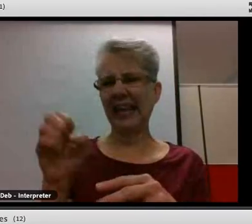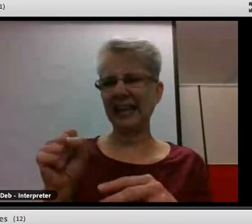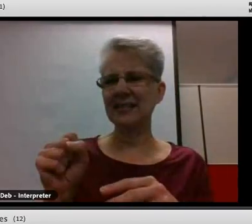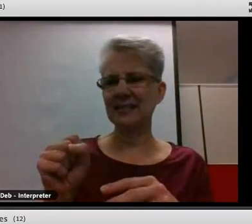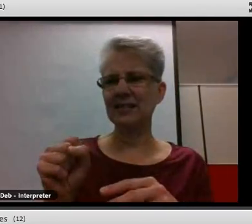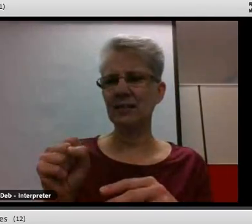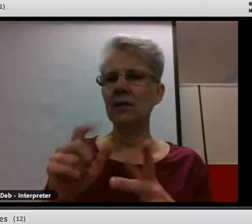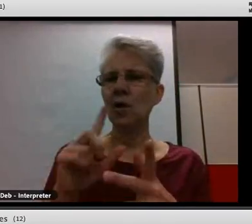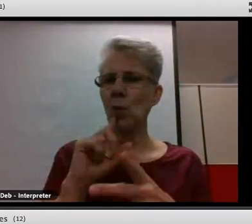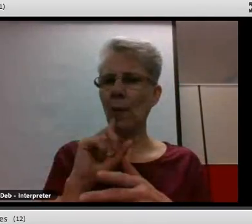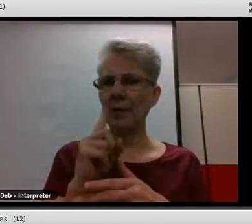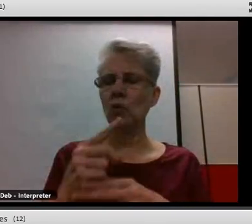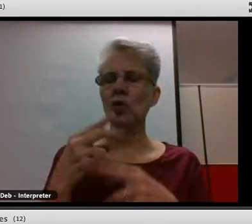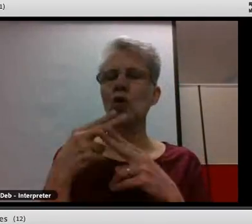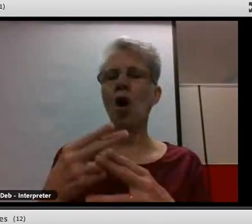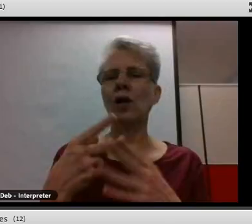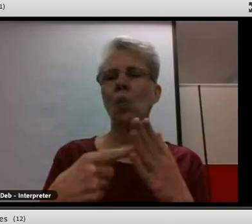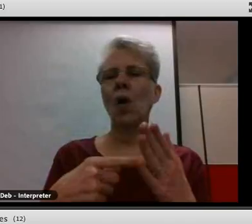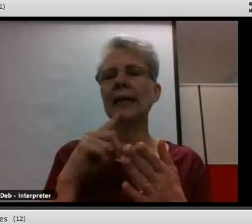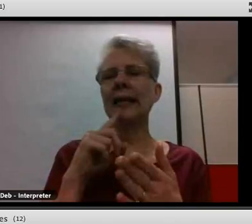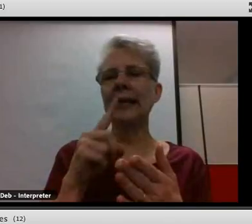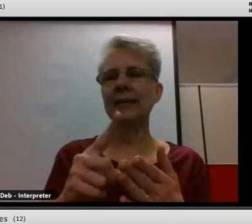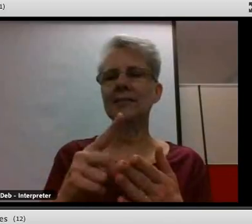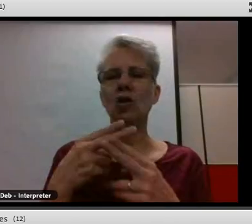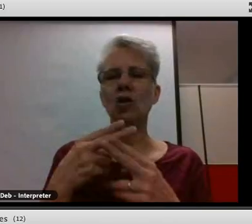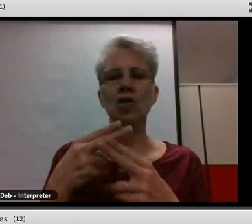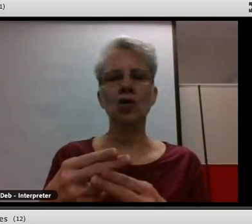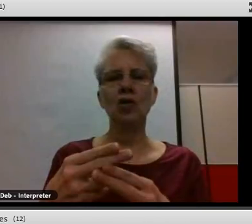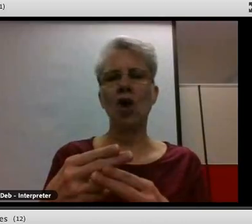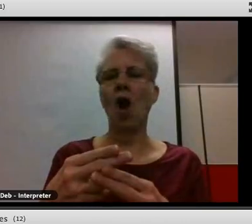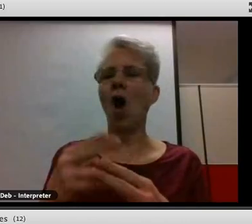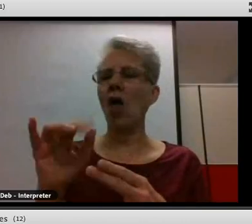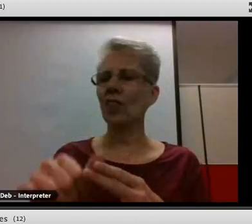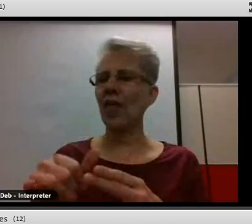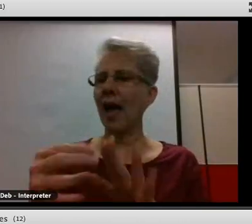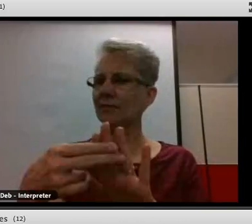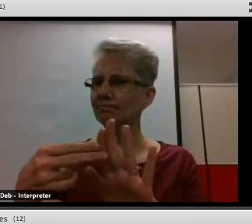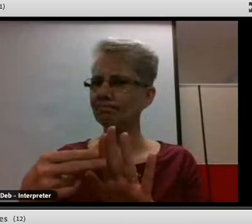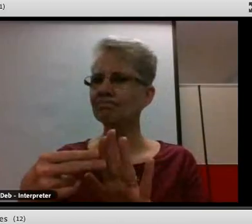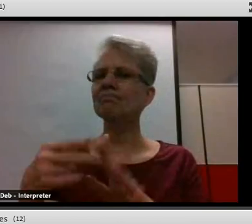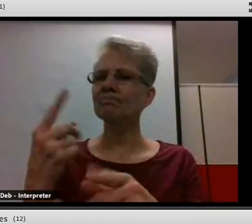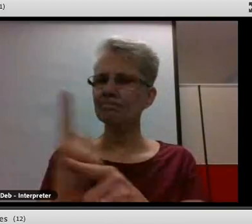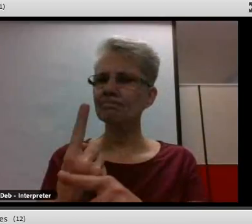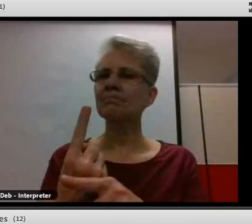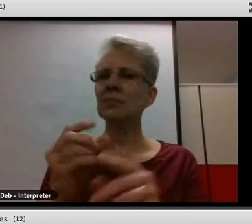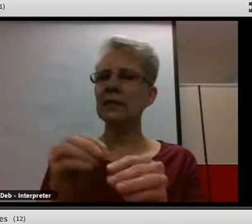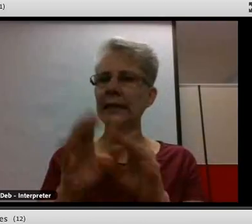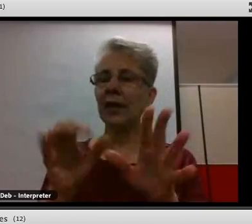and of course, libraries, a lot of libraries receive Federal assistance of course.